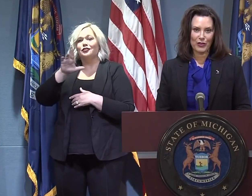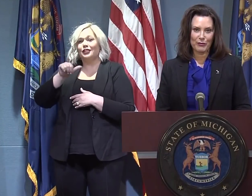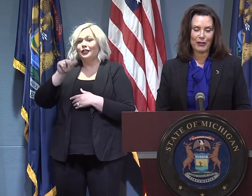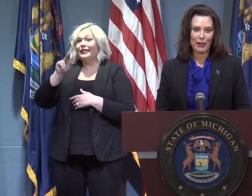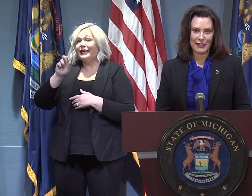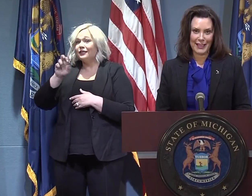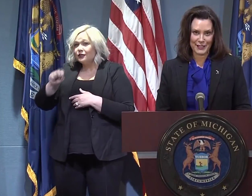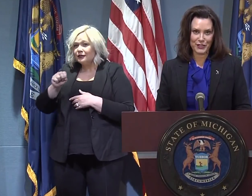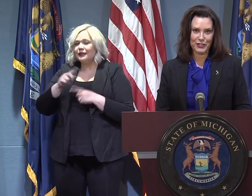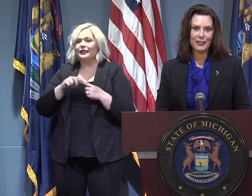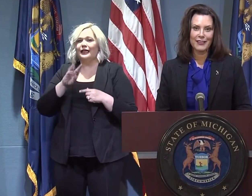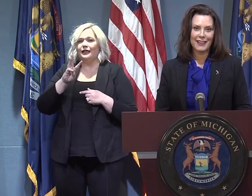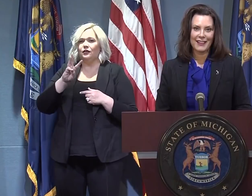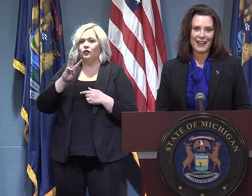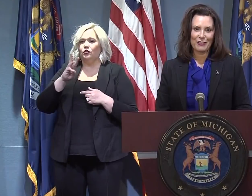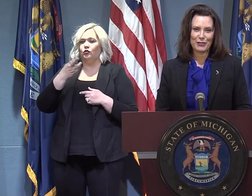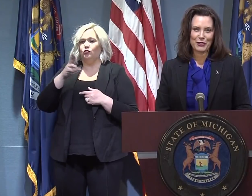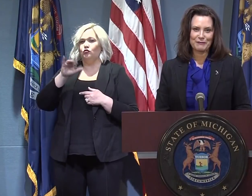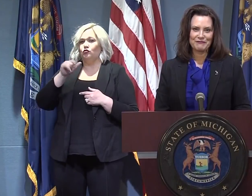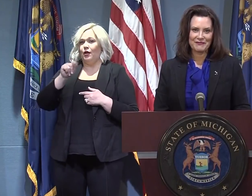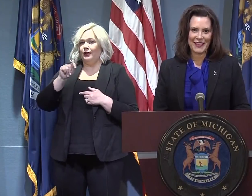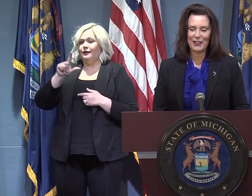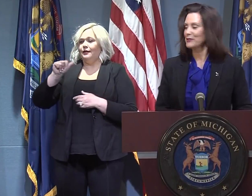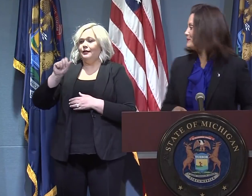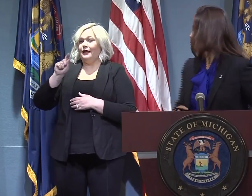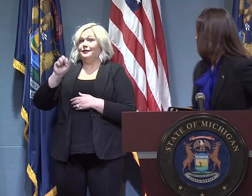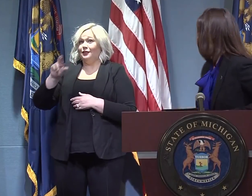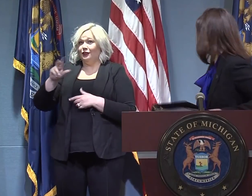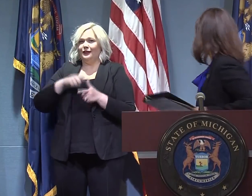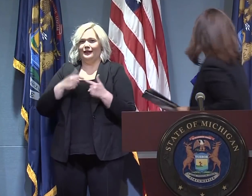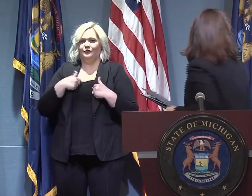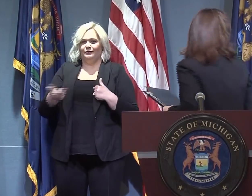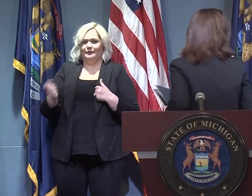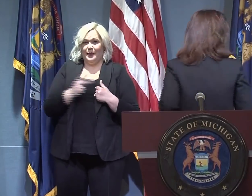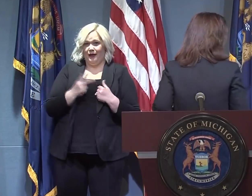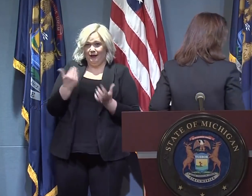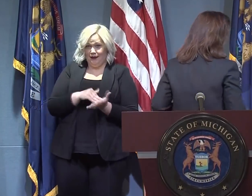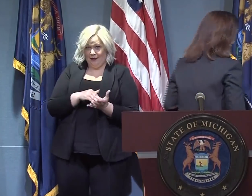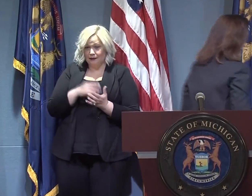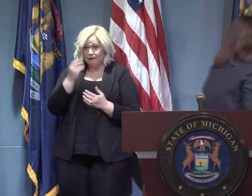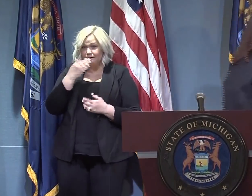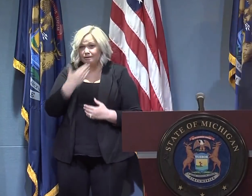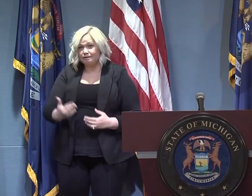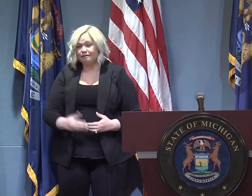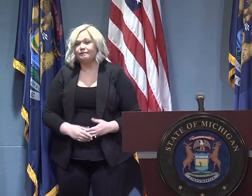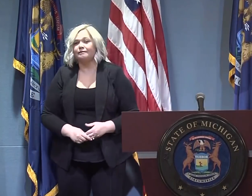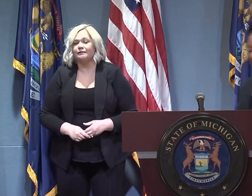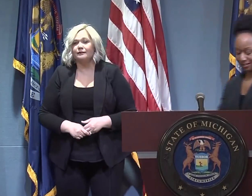DOCTOR AND THEN WE'LL ASK JERRY ANDERSON TO COME TO THE MICRO PHONE TO SPEAK AND FOLLOWED BY WRIGHT LASSITTER AND THEN I'LL